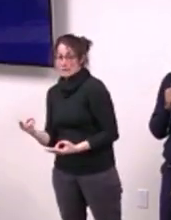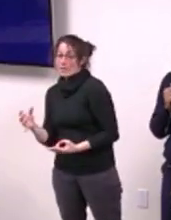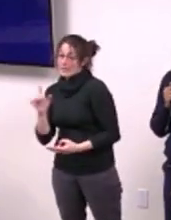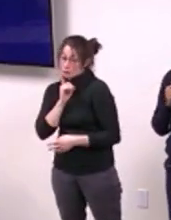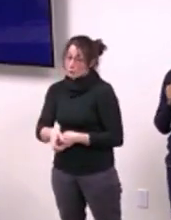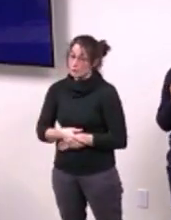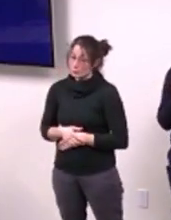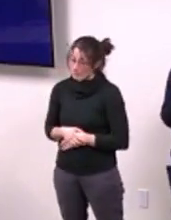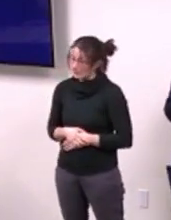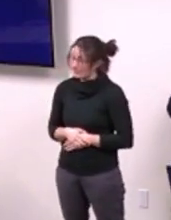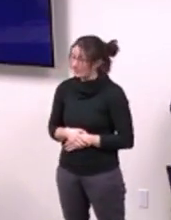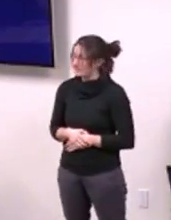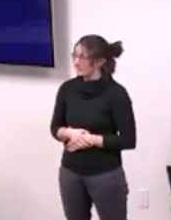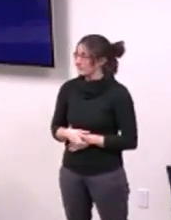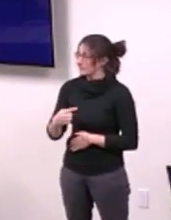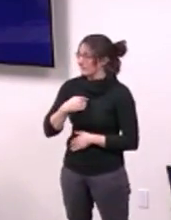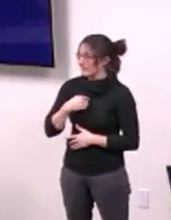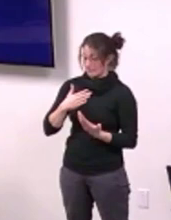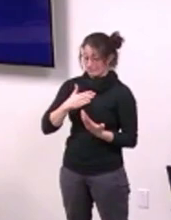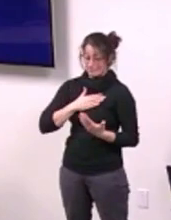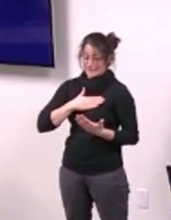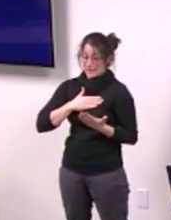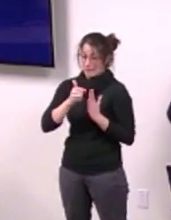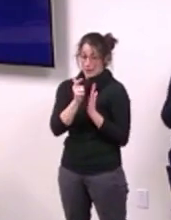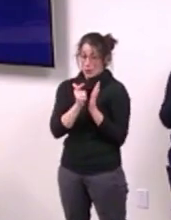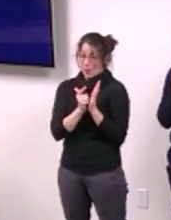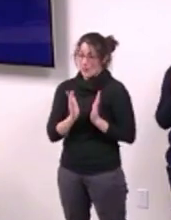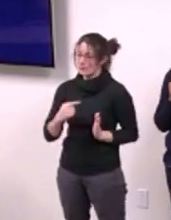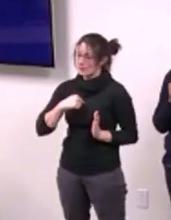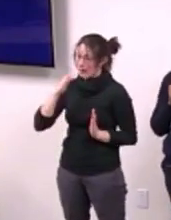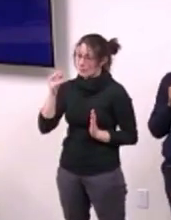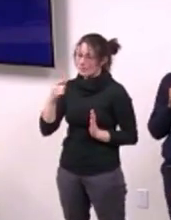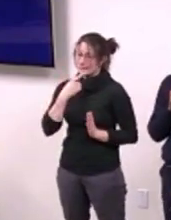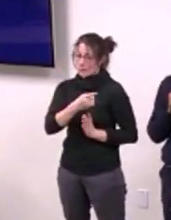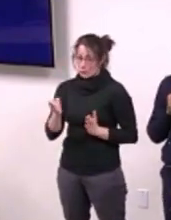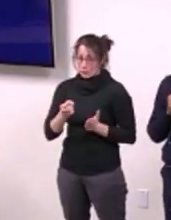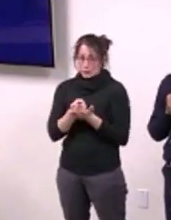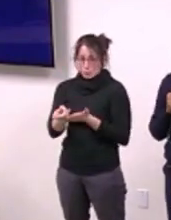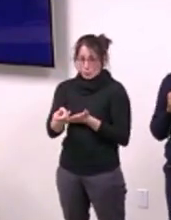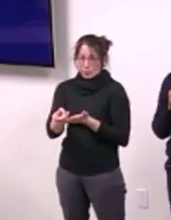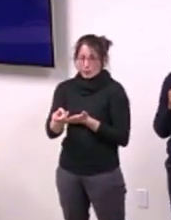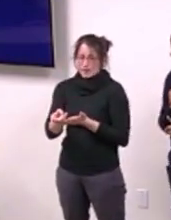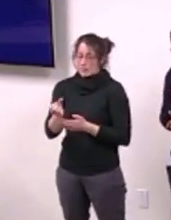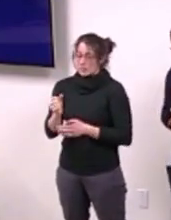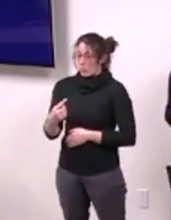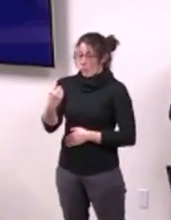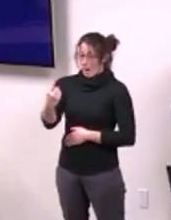And I'm a lawyer, and I will tell you the truth, here as I stand. So one, I am deaf.